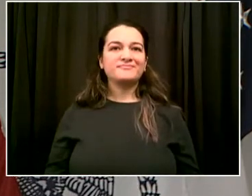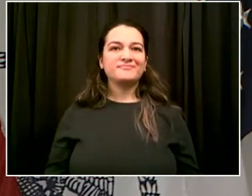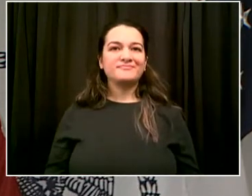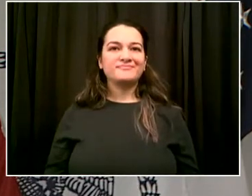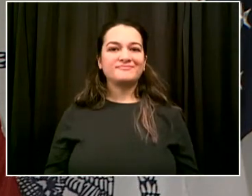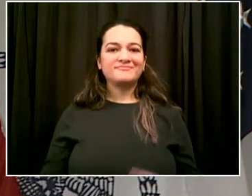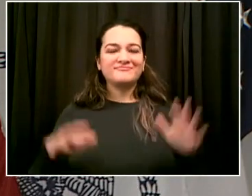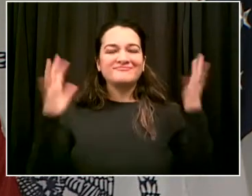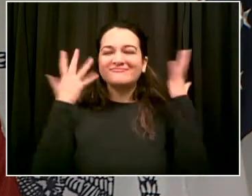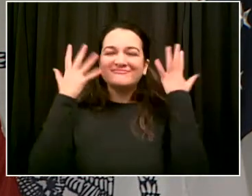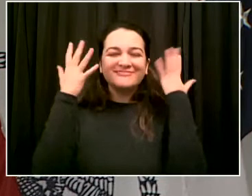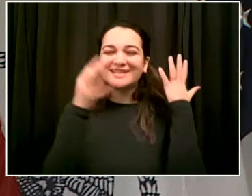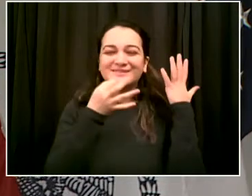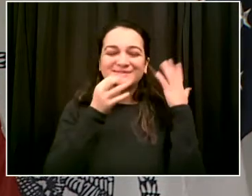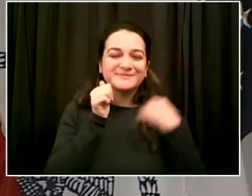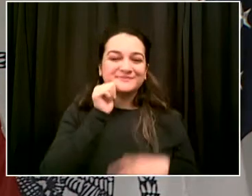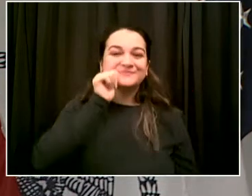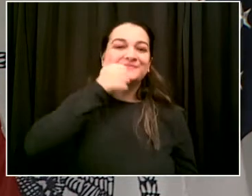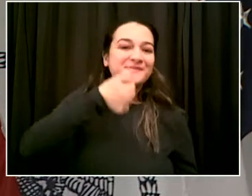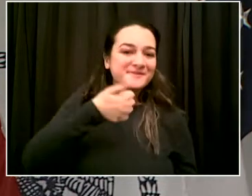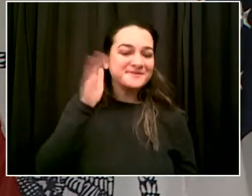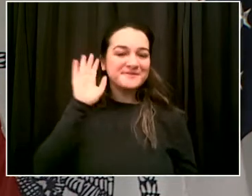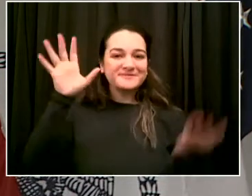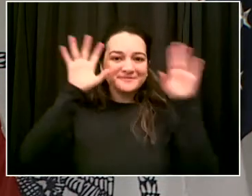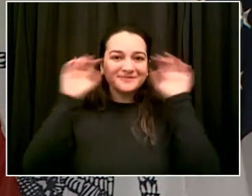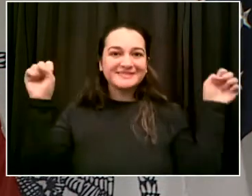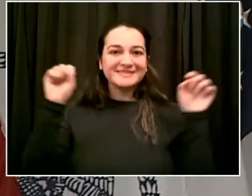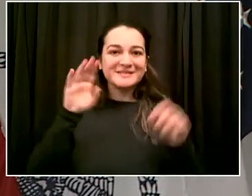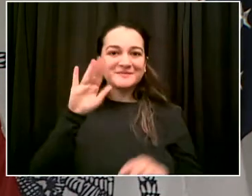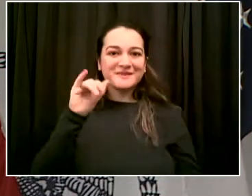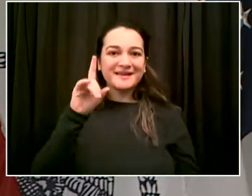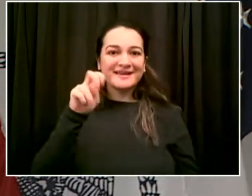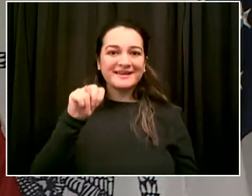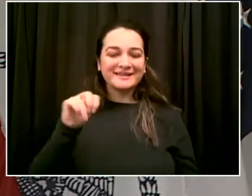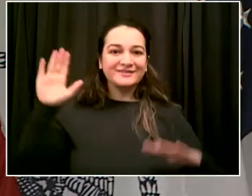EXTRAORRINDARY MOMENT IN JUST ABOUT 24 HOURS A NEW